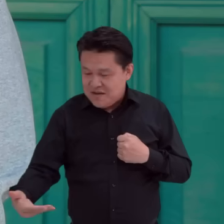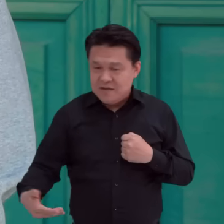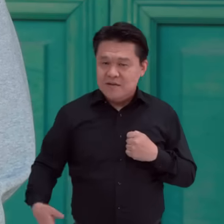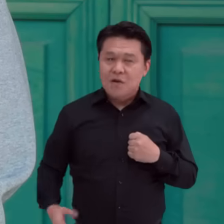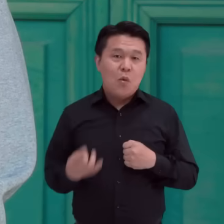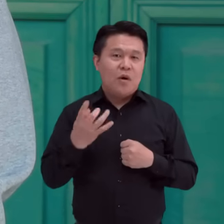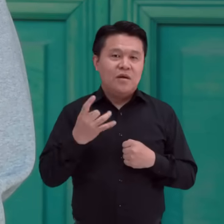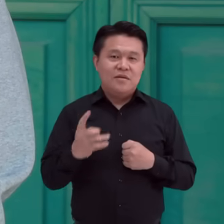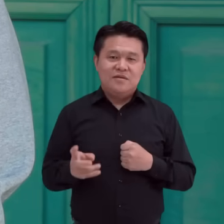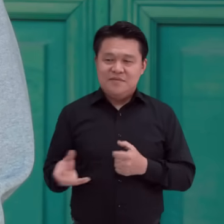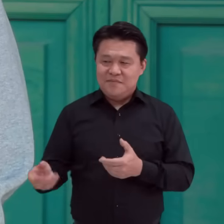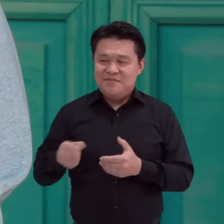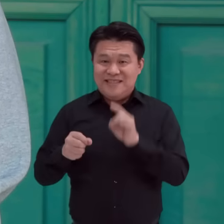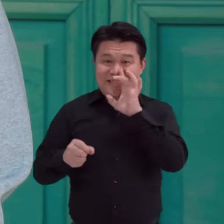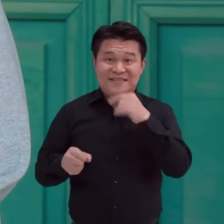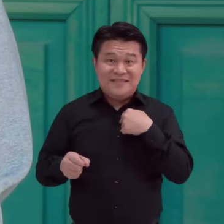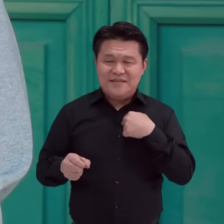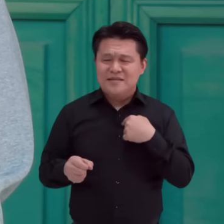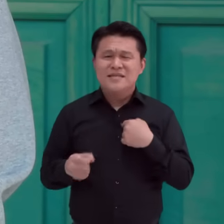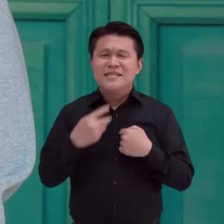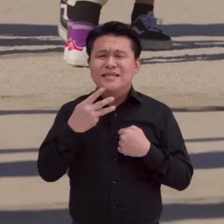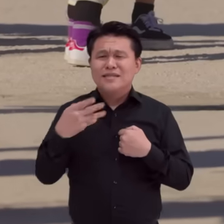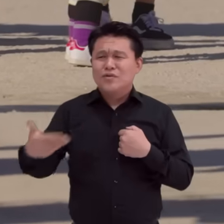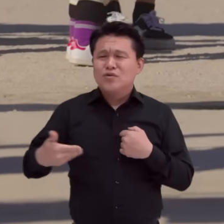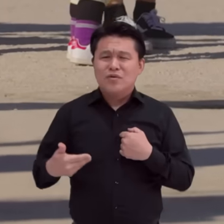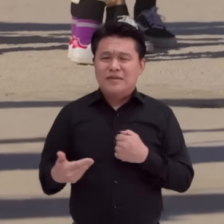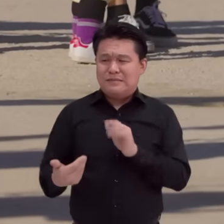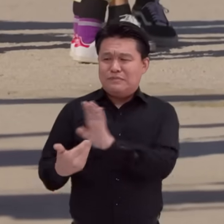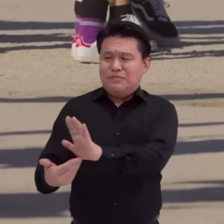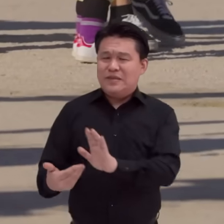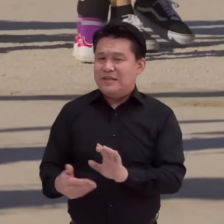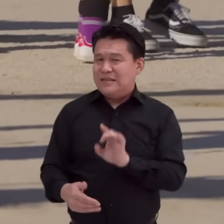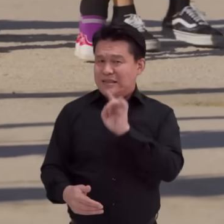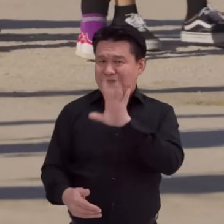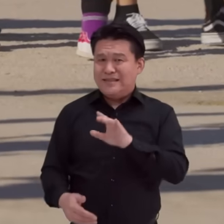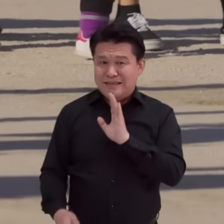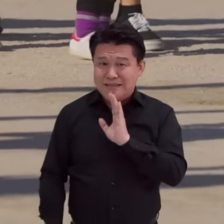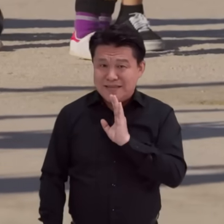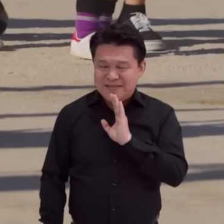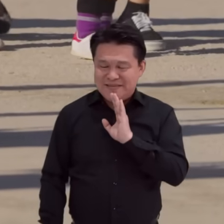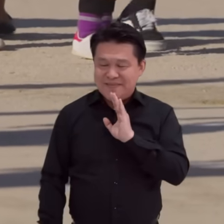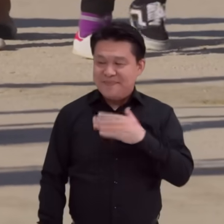We are not supposed to take anything due to the policy, but I couldn’t refuse the gift coming from his small, little hand.